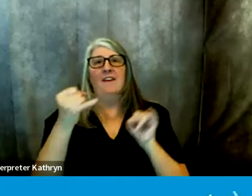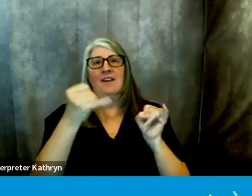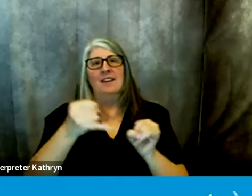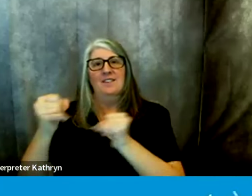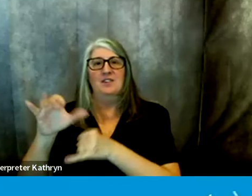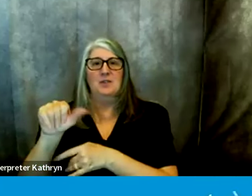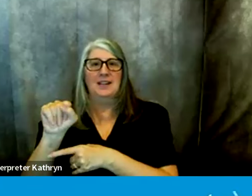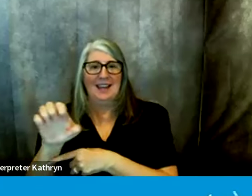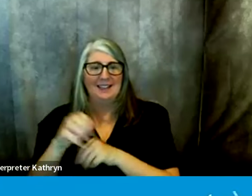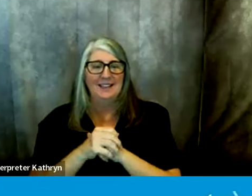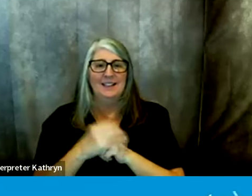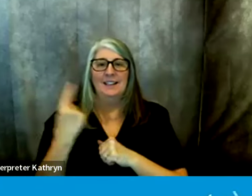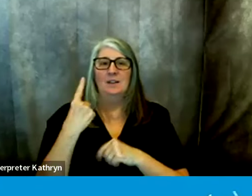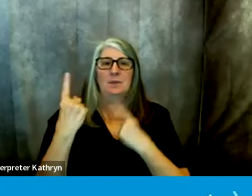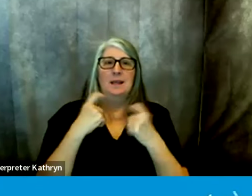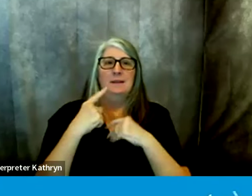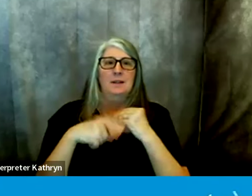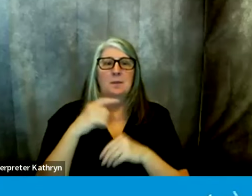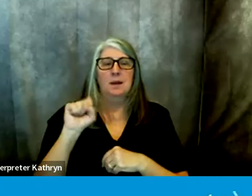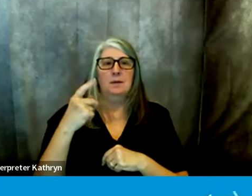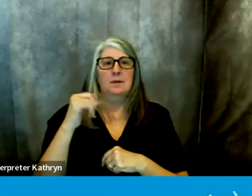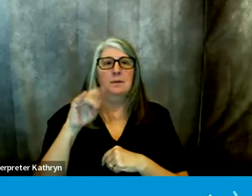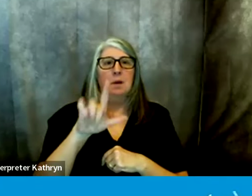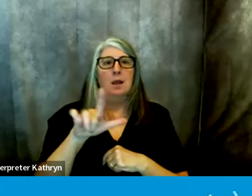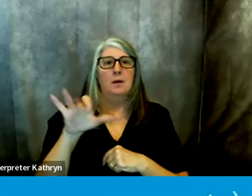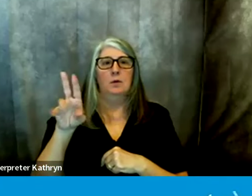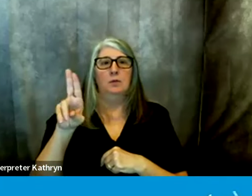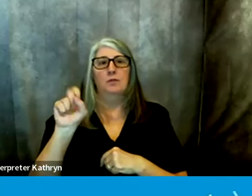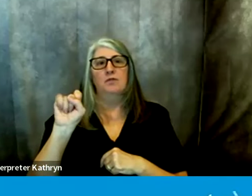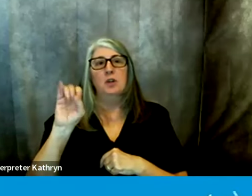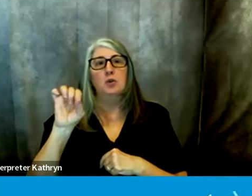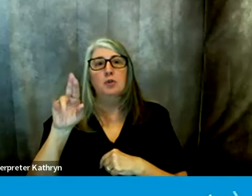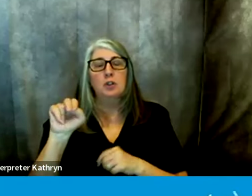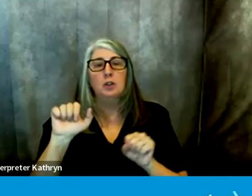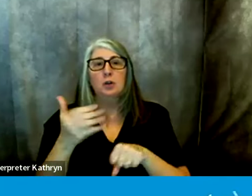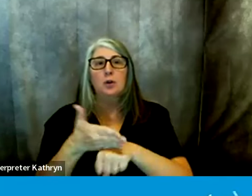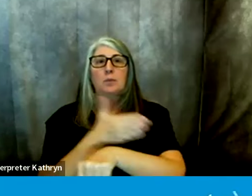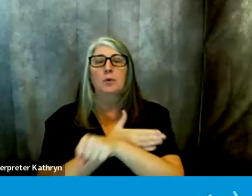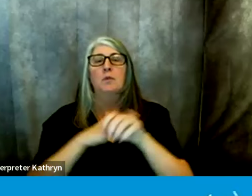Somebody is asking about a spinal fusion. Would it be able to improve lower extremity function